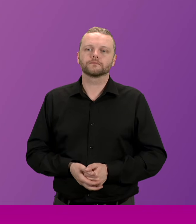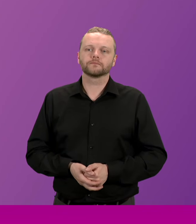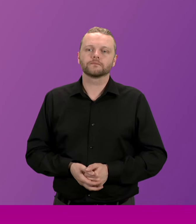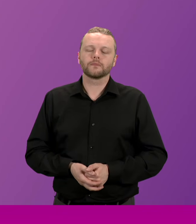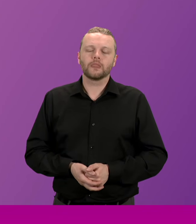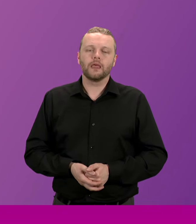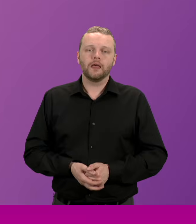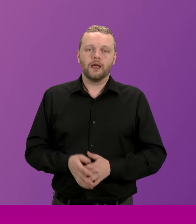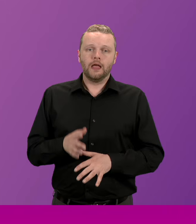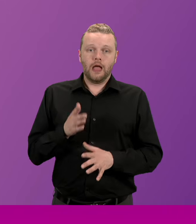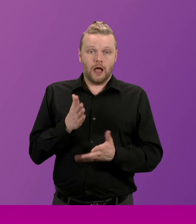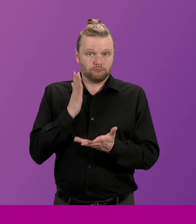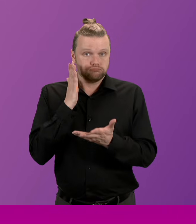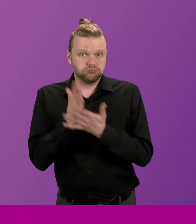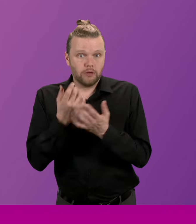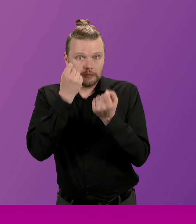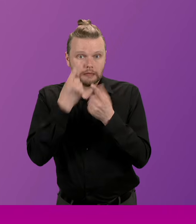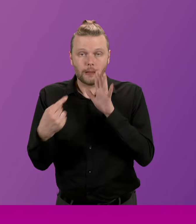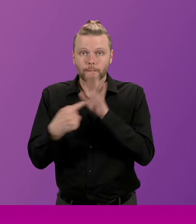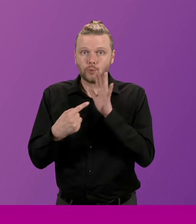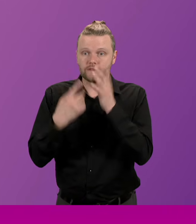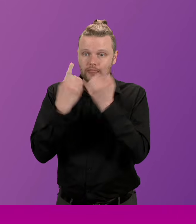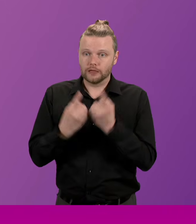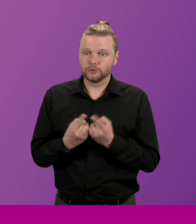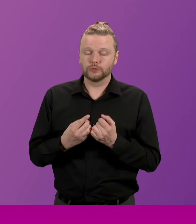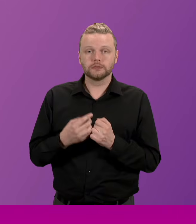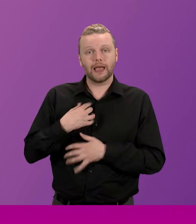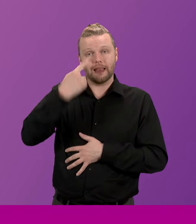I recognise the importance of those issues and, as Donald MacKinnon will know,